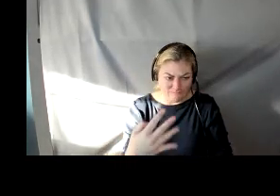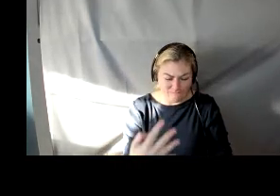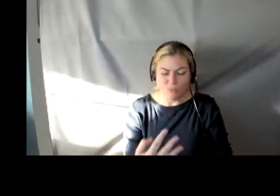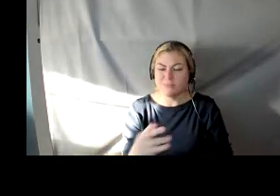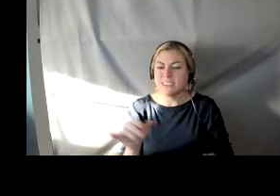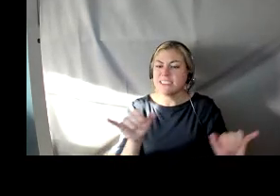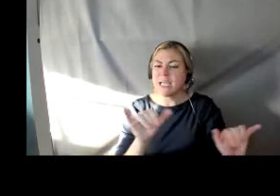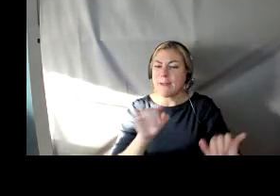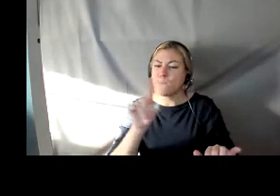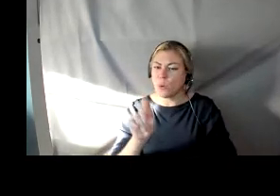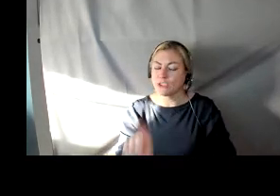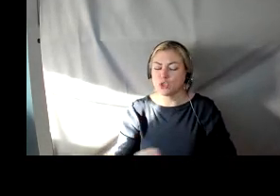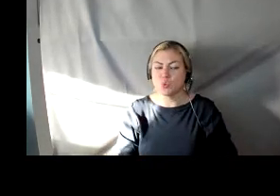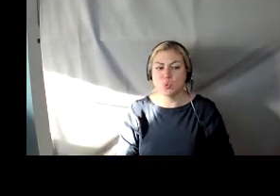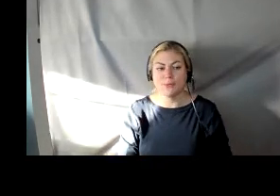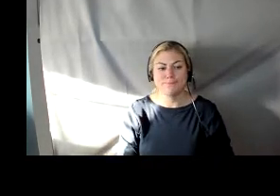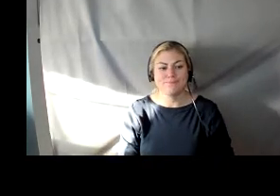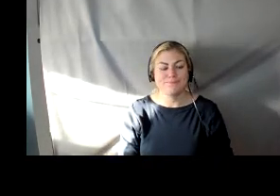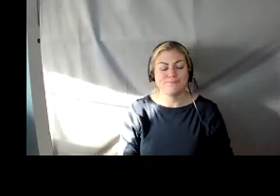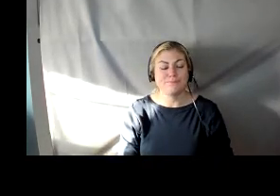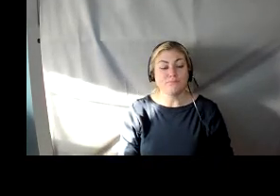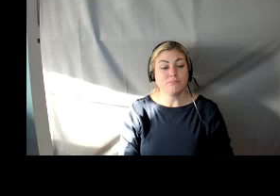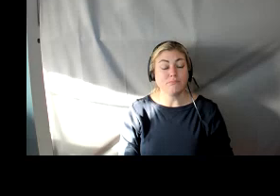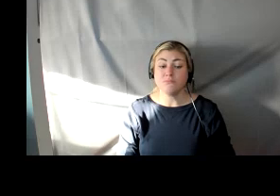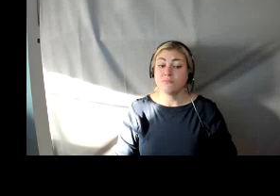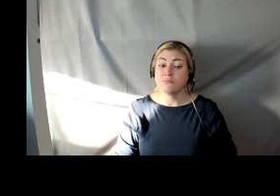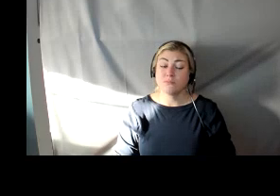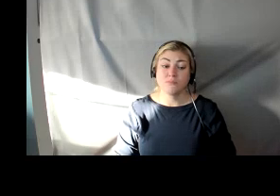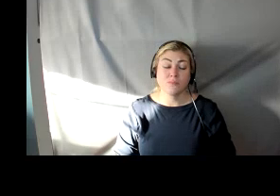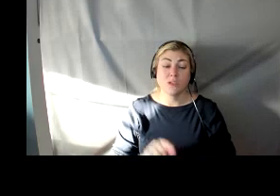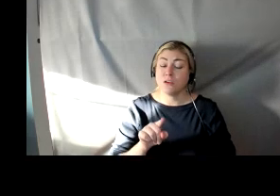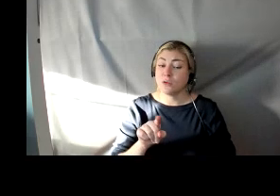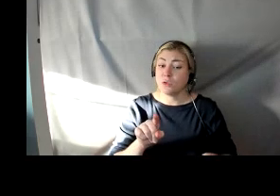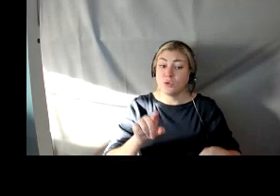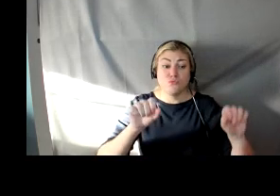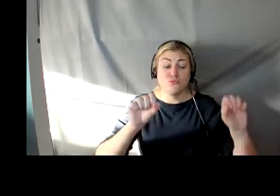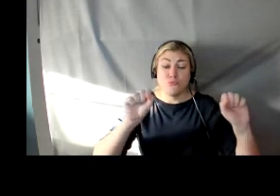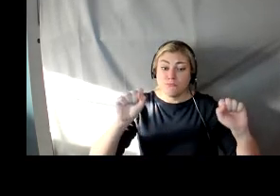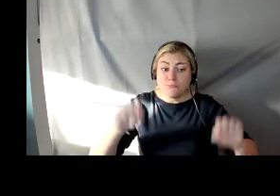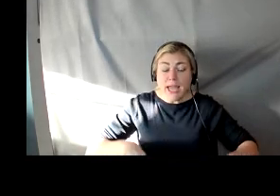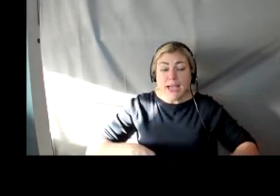And you are more than welcome to give us your name and your geographic information,